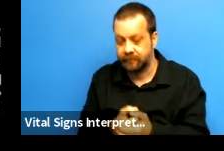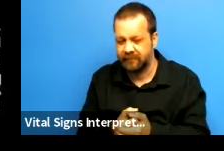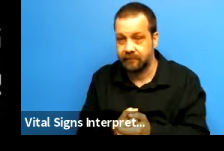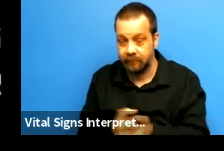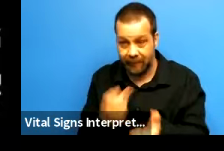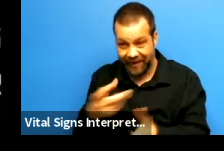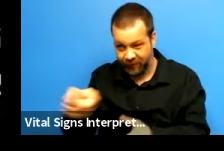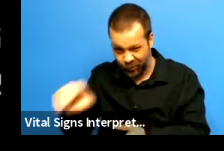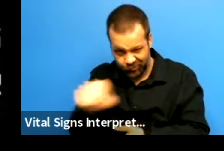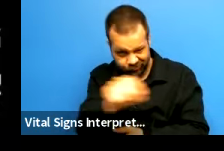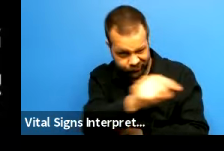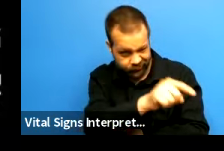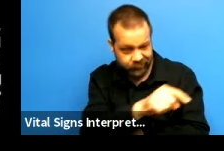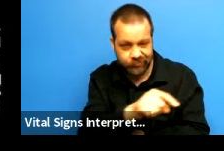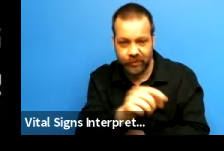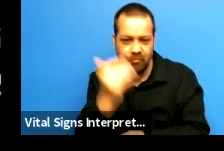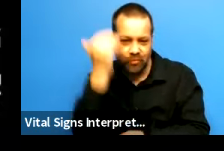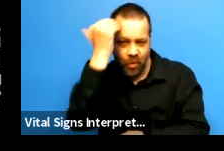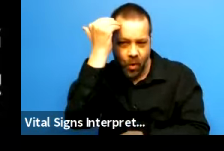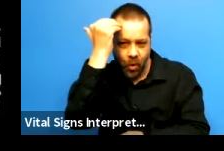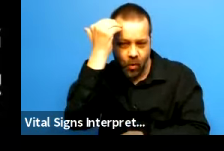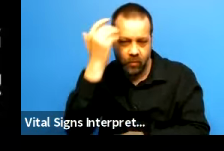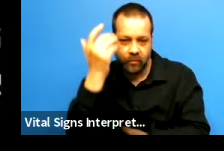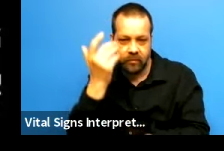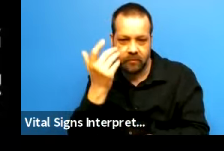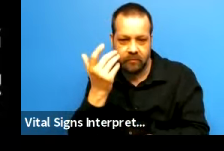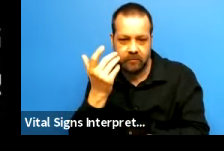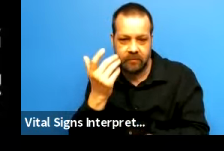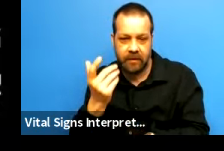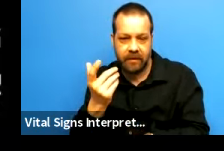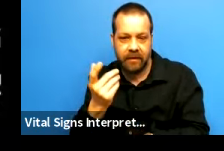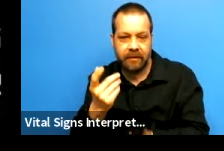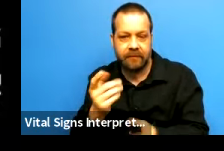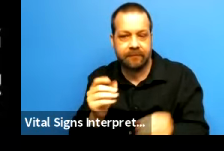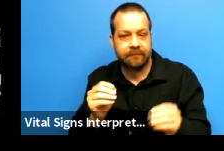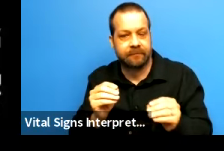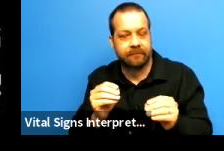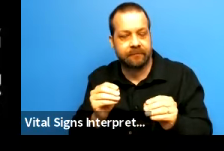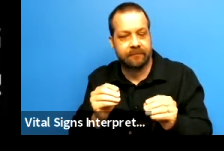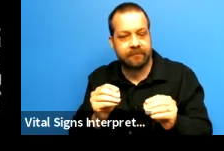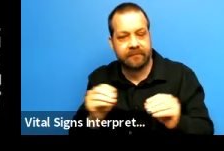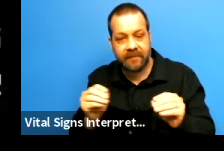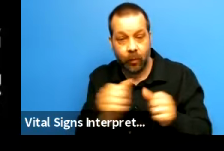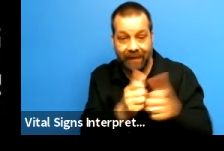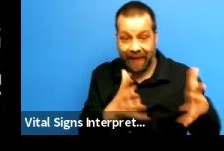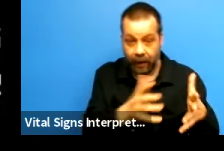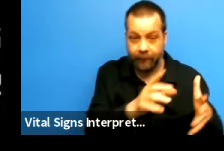We often say "nothing about us without us." People like myself,